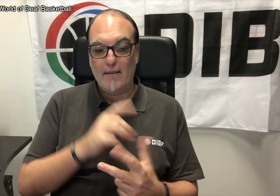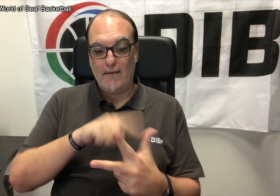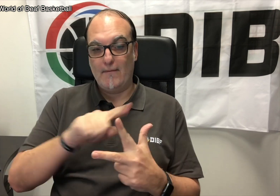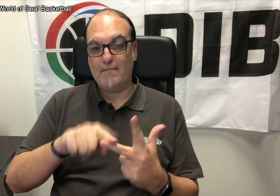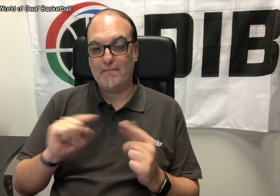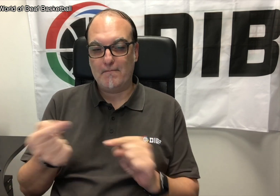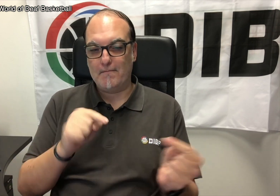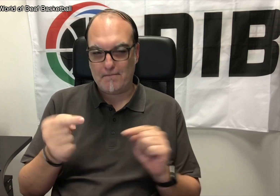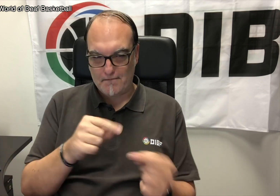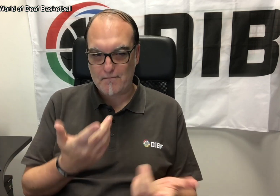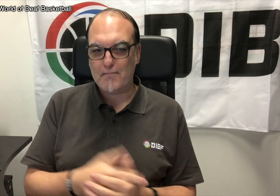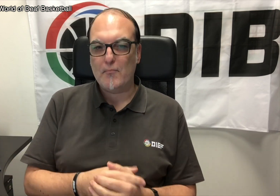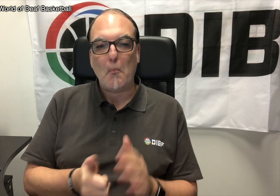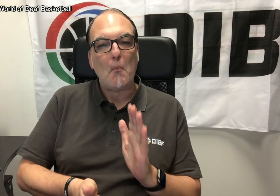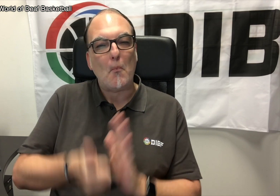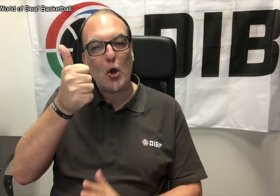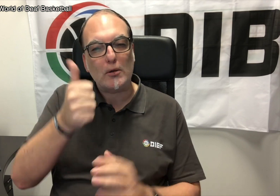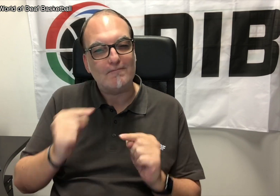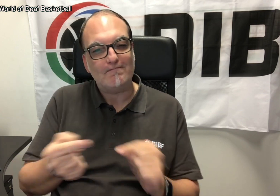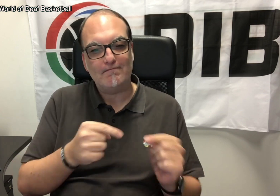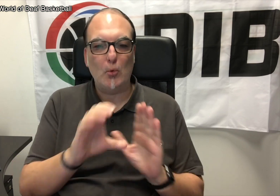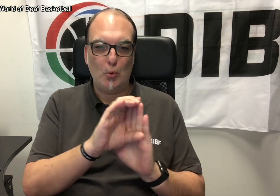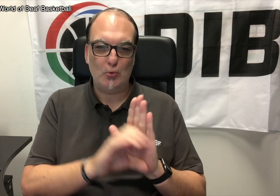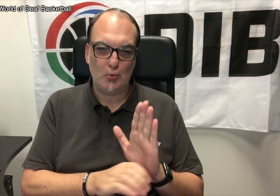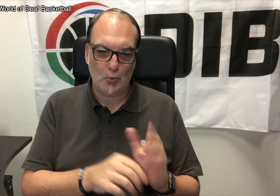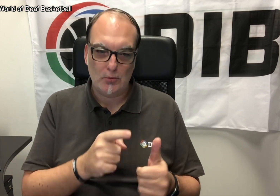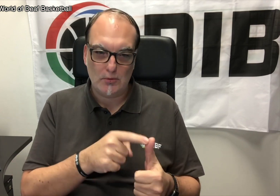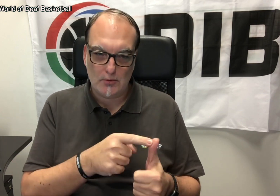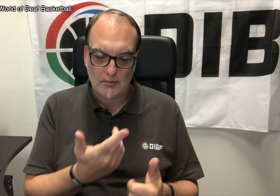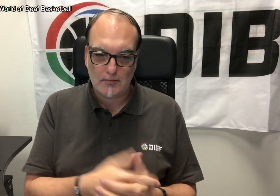Most of the discussion was on the Constitution.